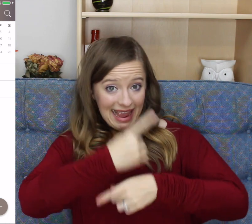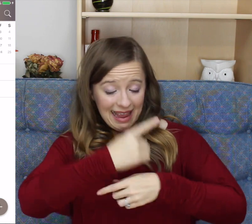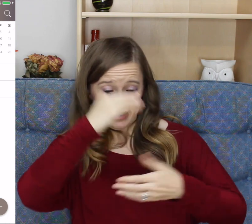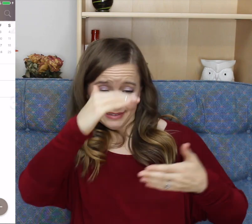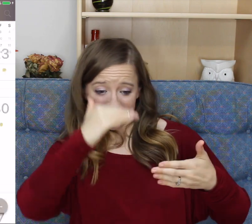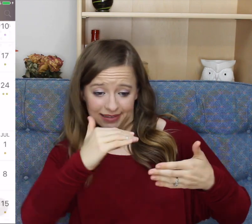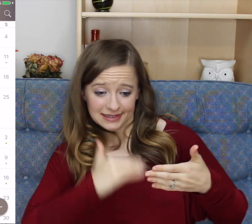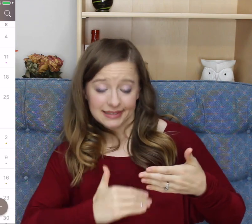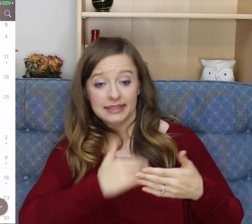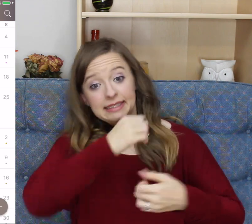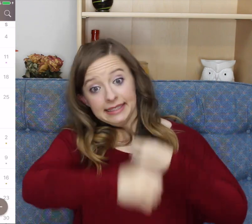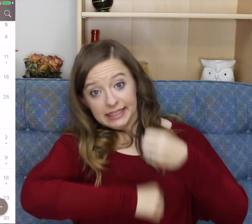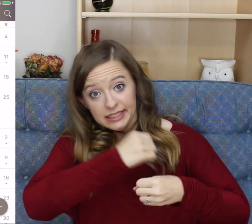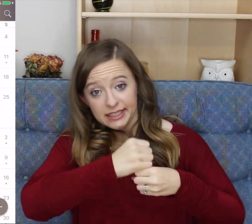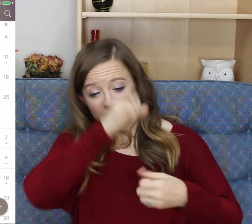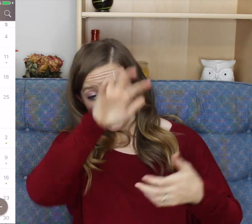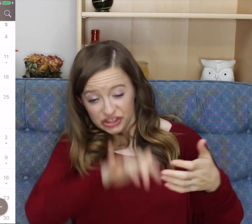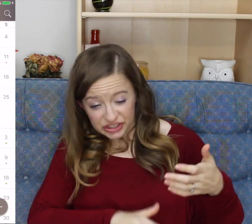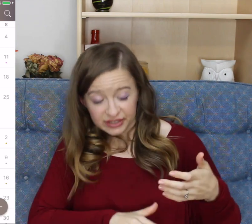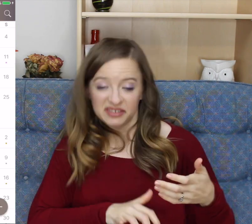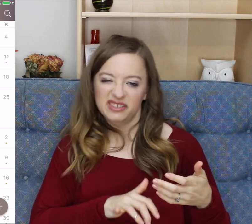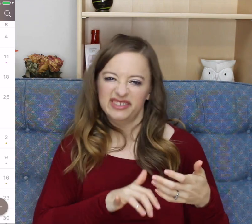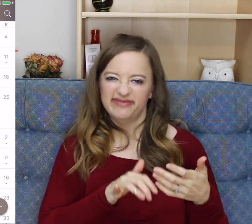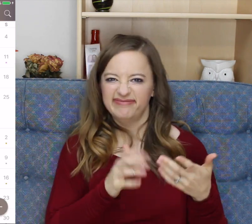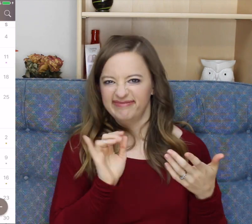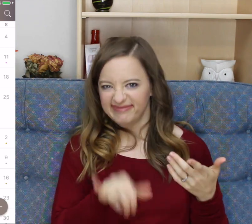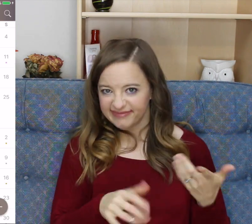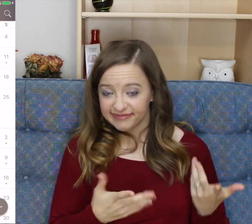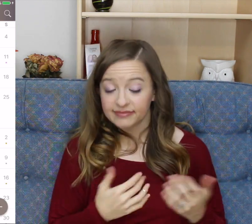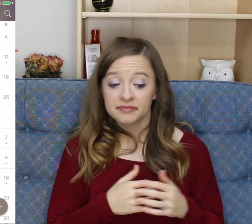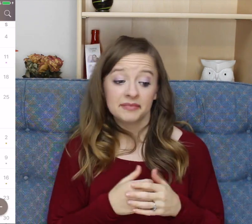by the day. You can see by the year. All of that good stuff.